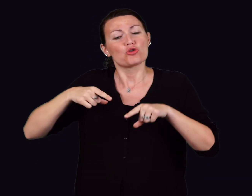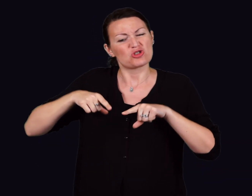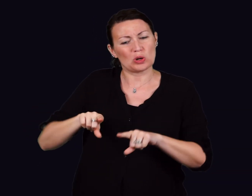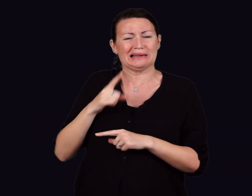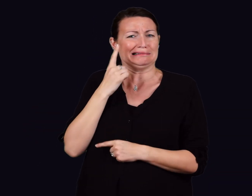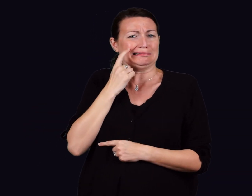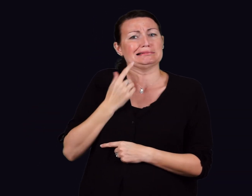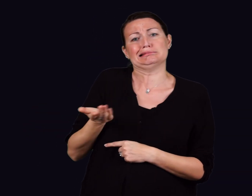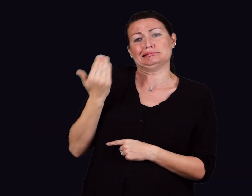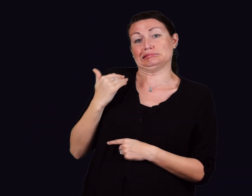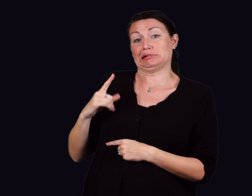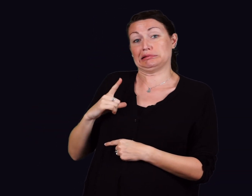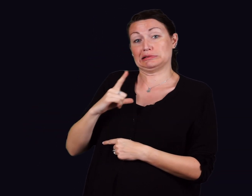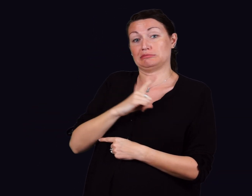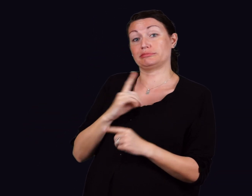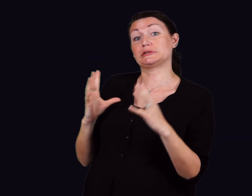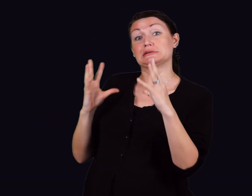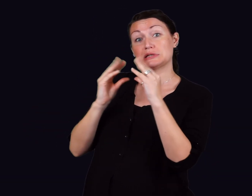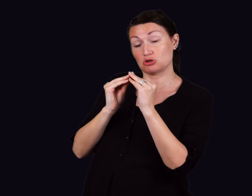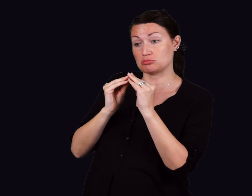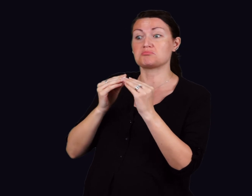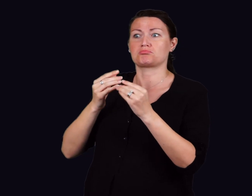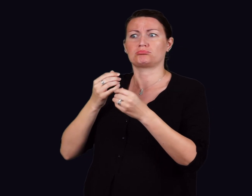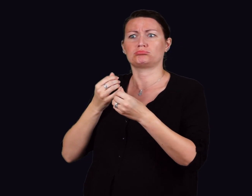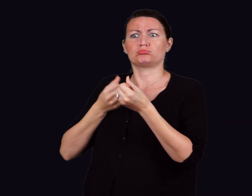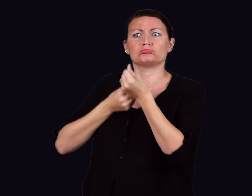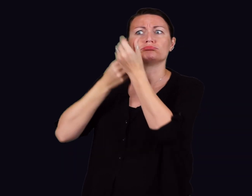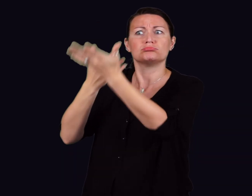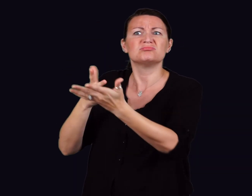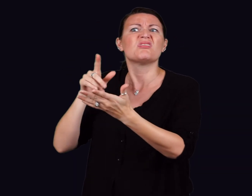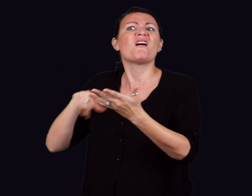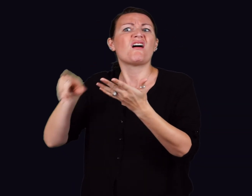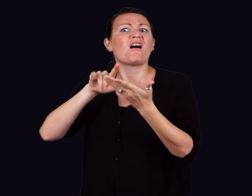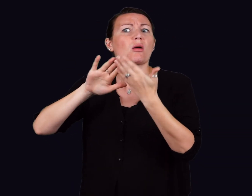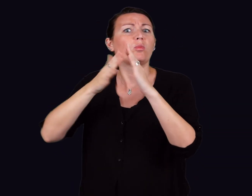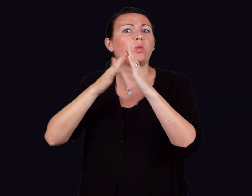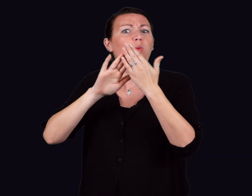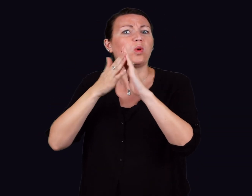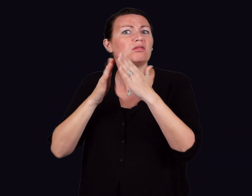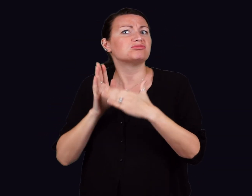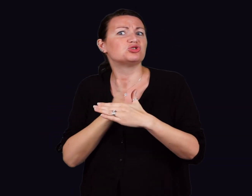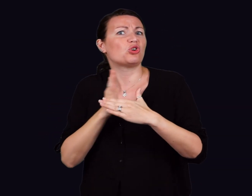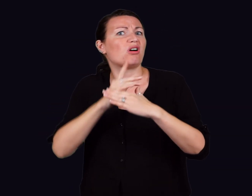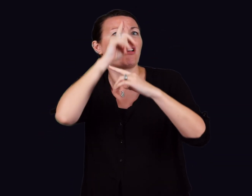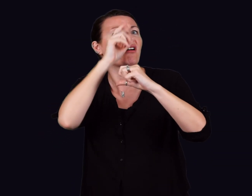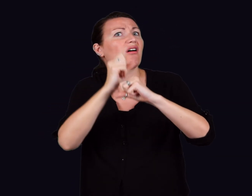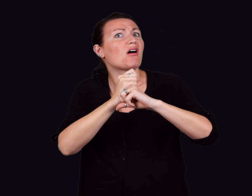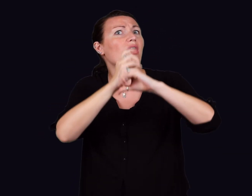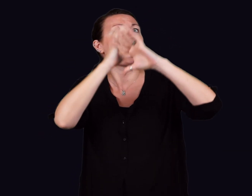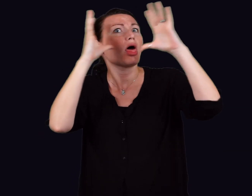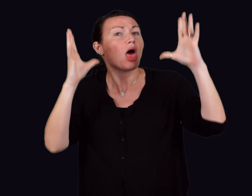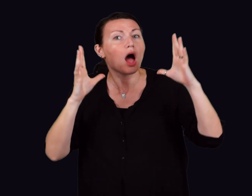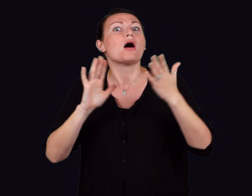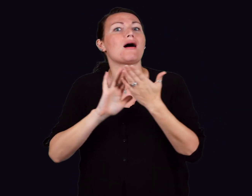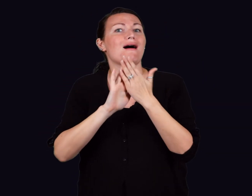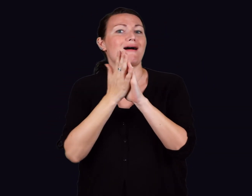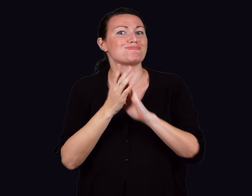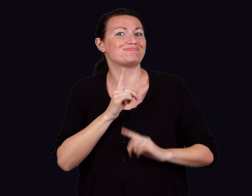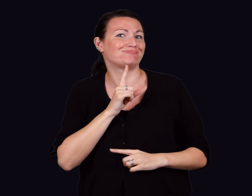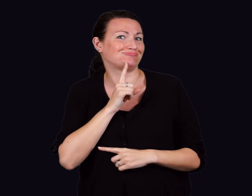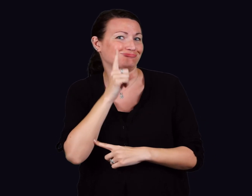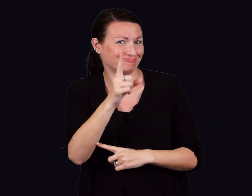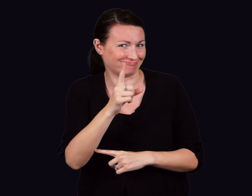during the legislative session to make the community’s vision a reality.